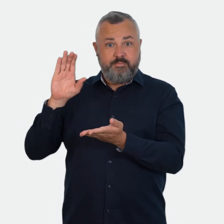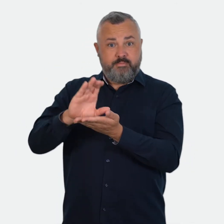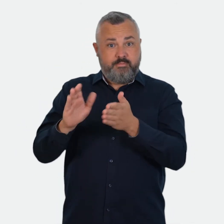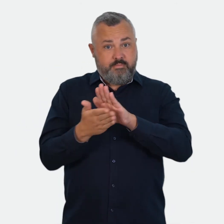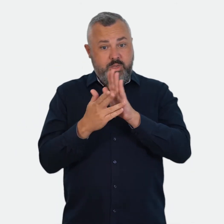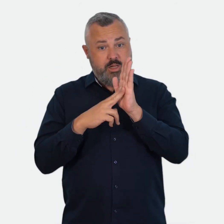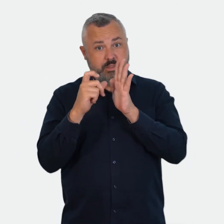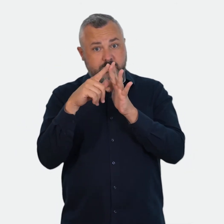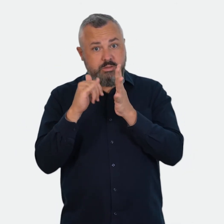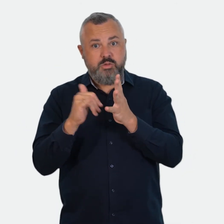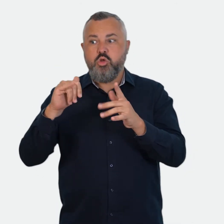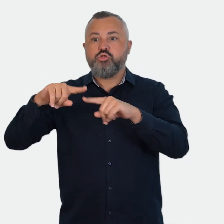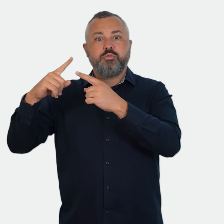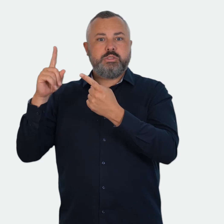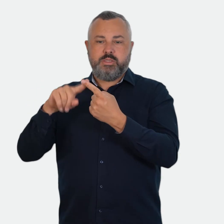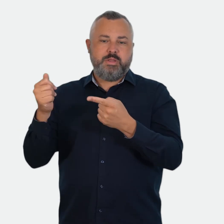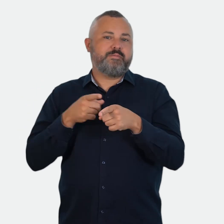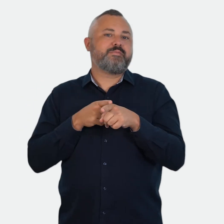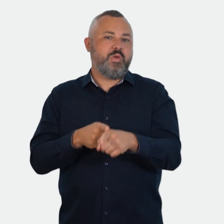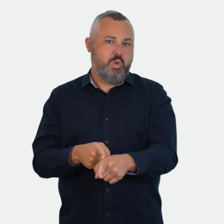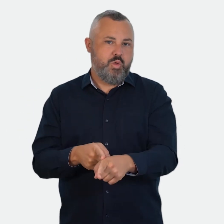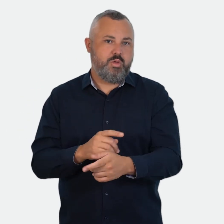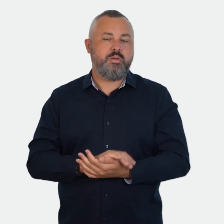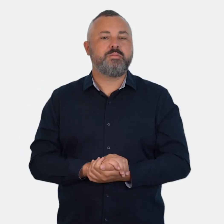regardless of whether they are funded through the NDIS or other providers.